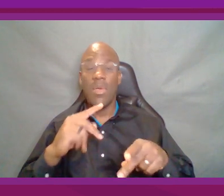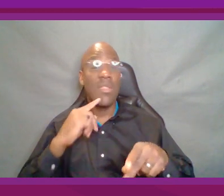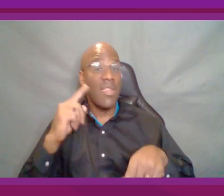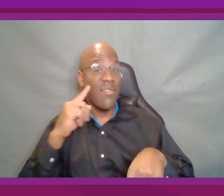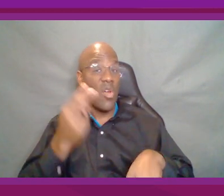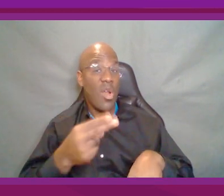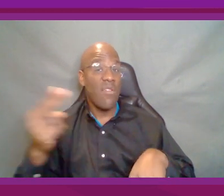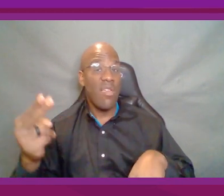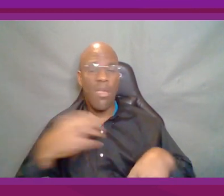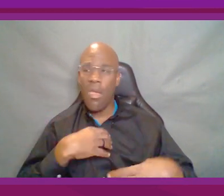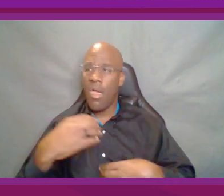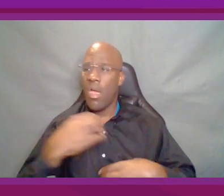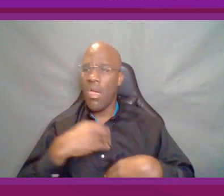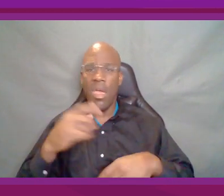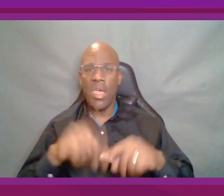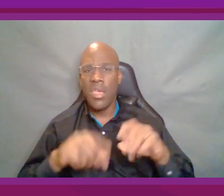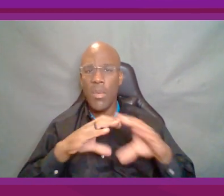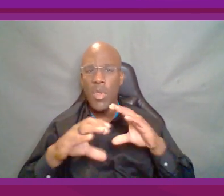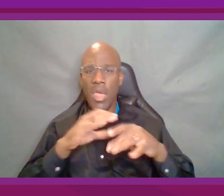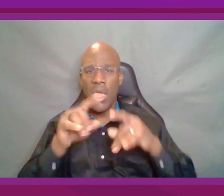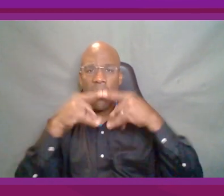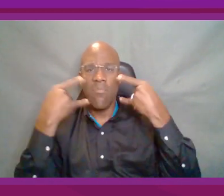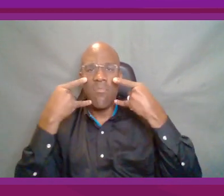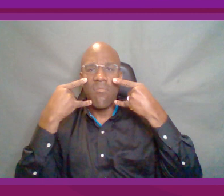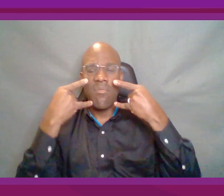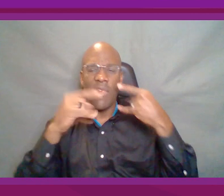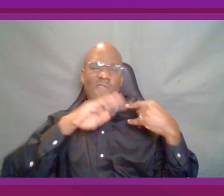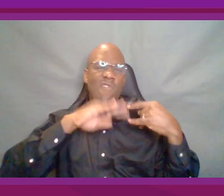loss would complain about their ability to communicate and frustrations with